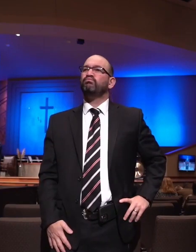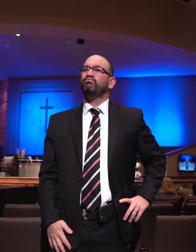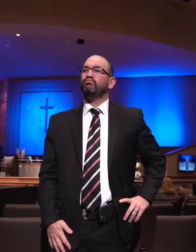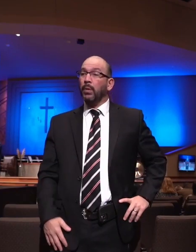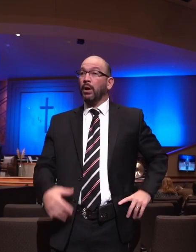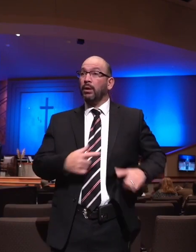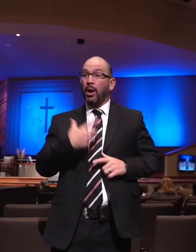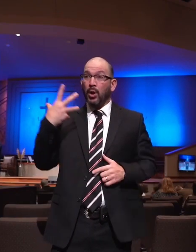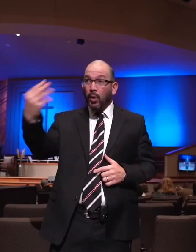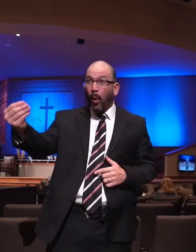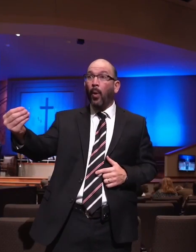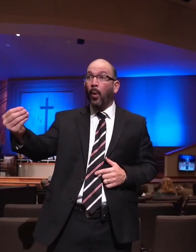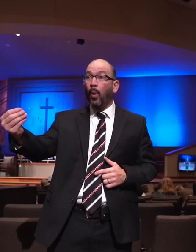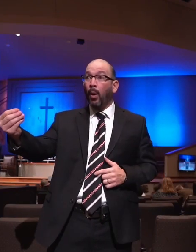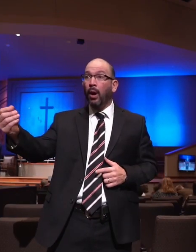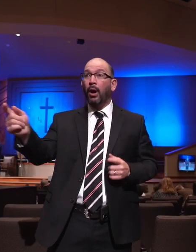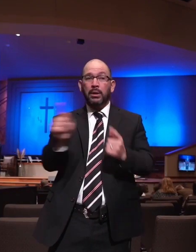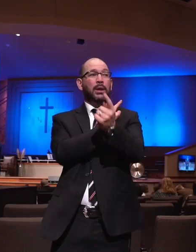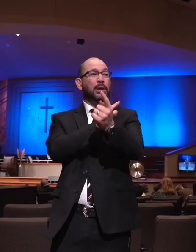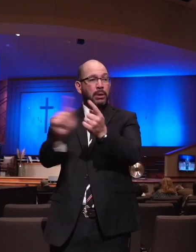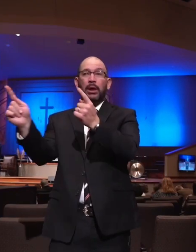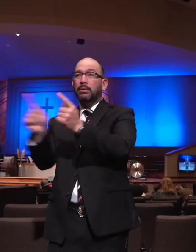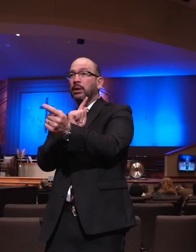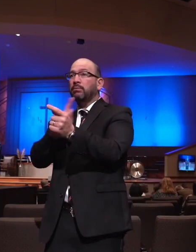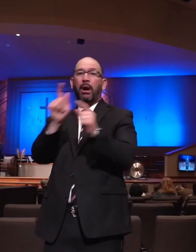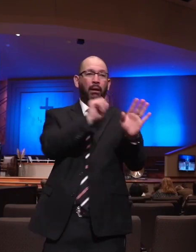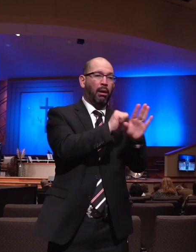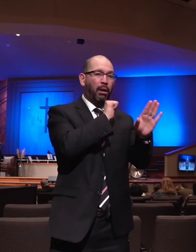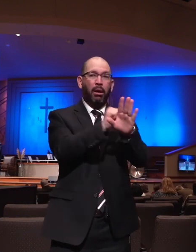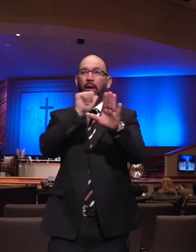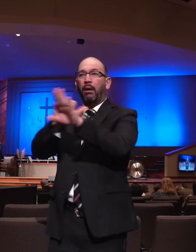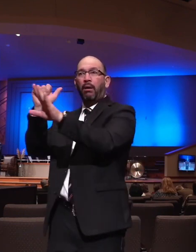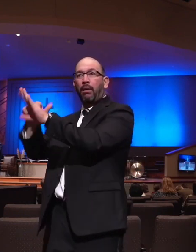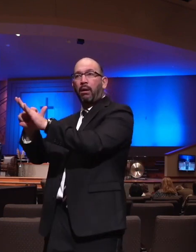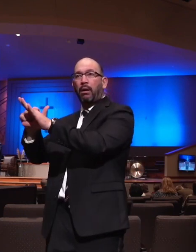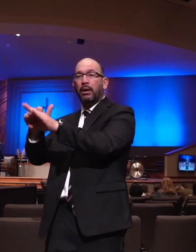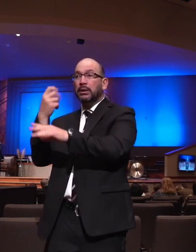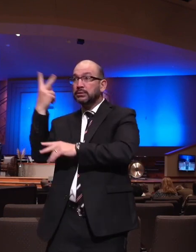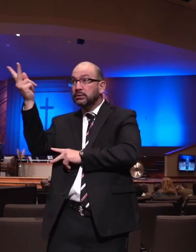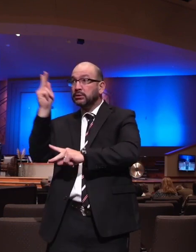and you start knocking on doors and you start seeing people's needs and